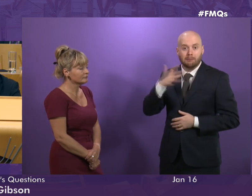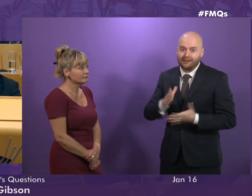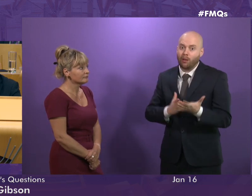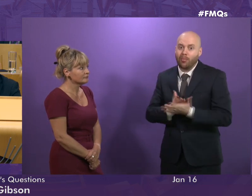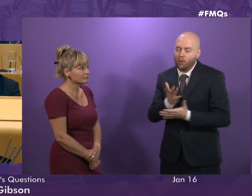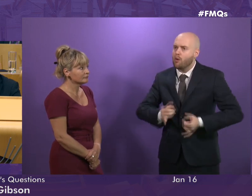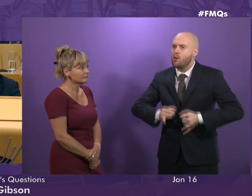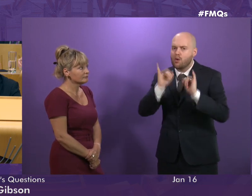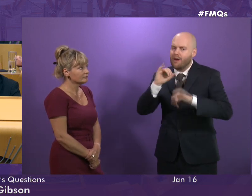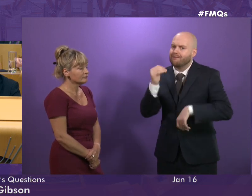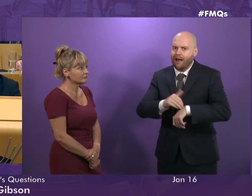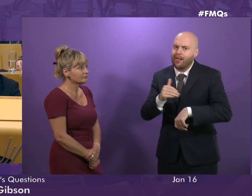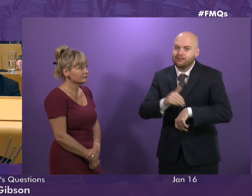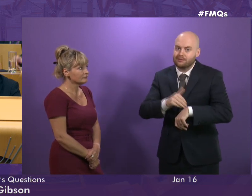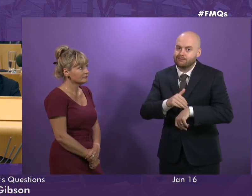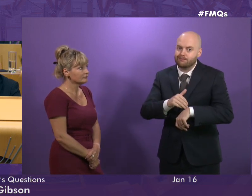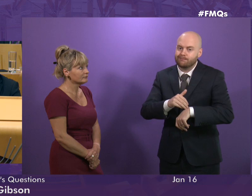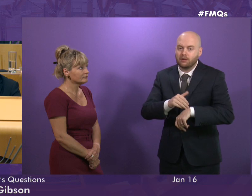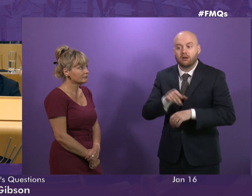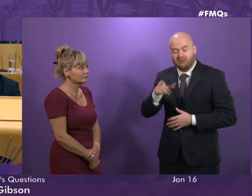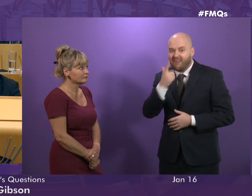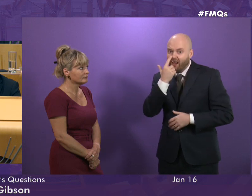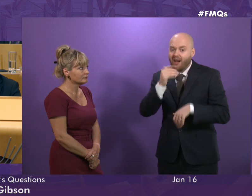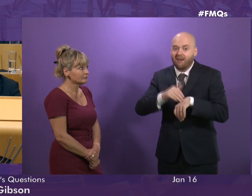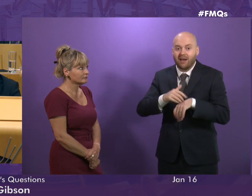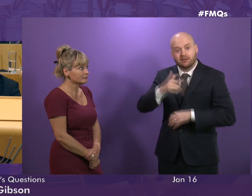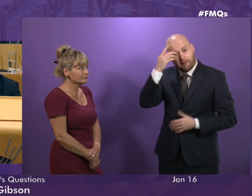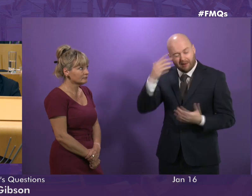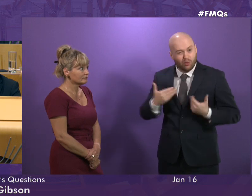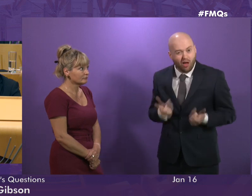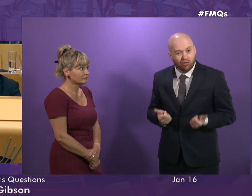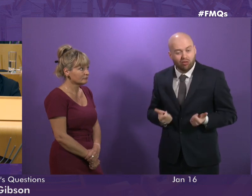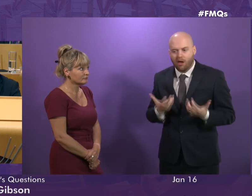had, serious impacts on the mental wellbeing and rehabilitation of vulnerable female prisoners.